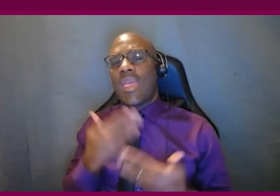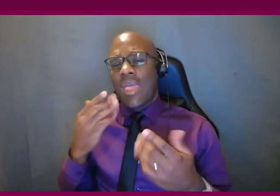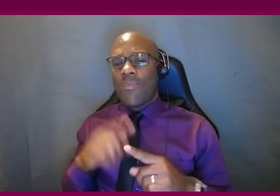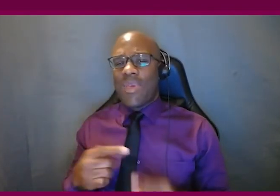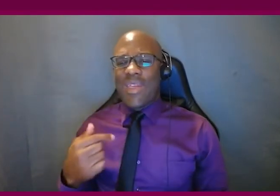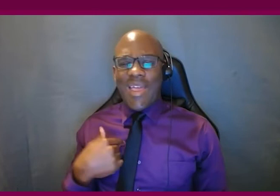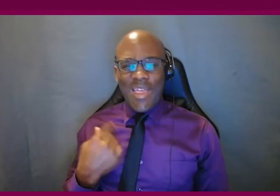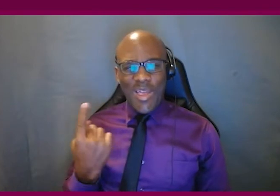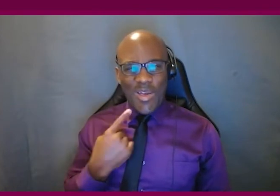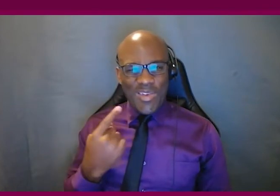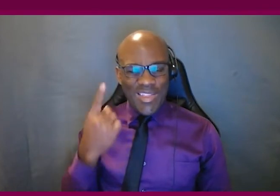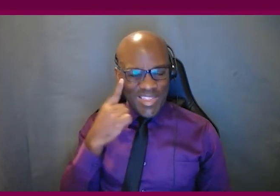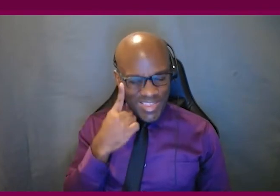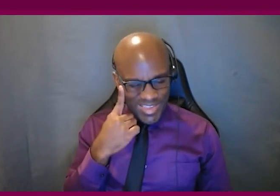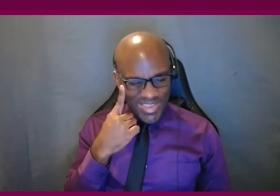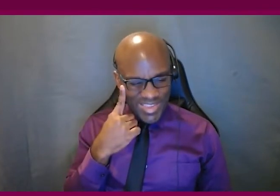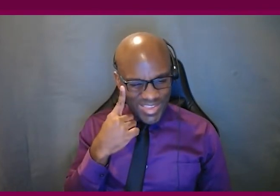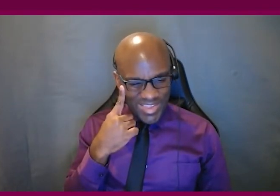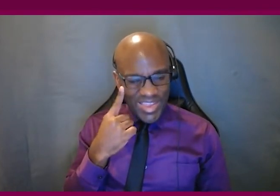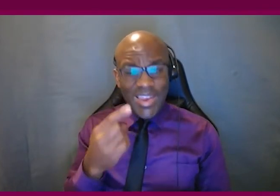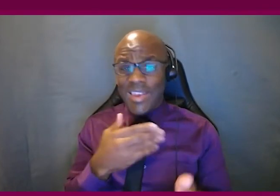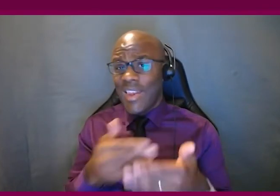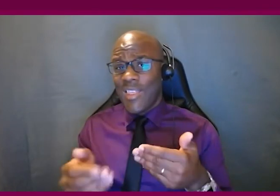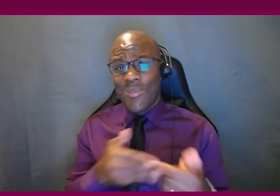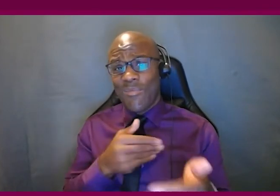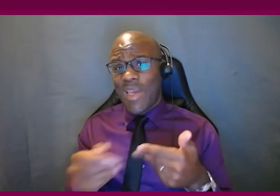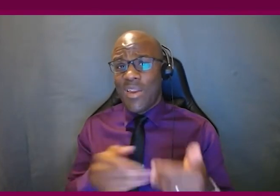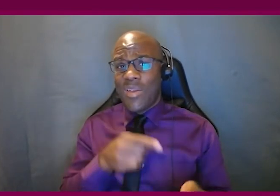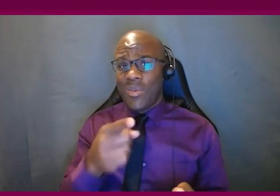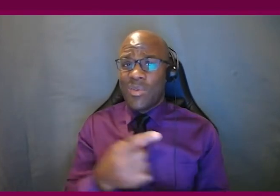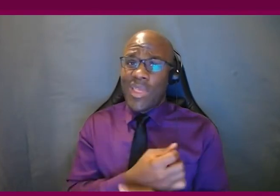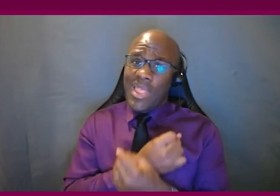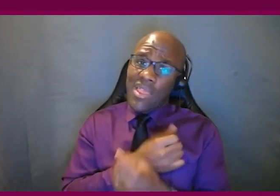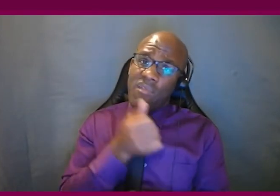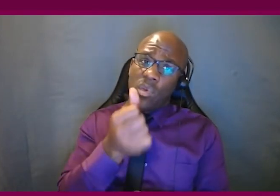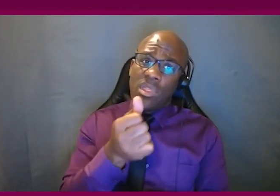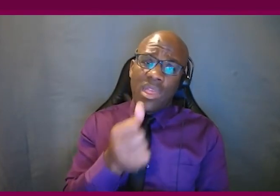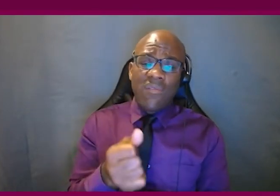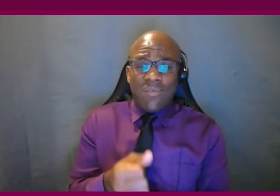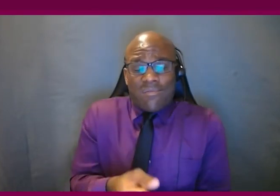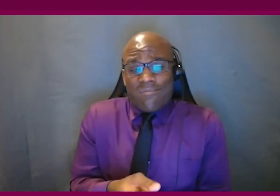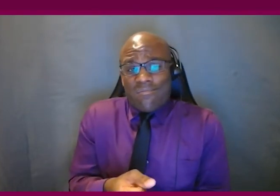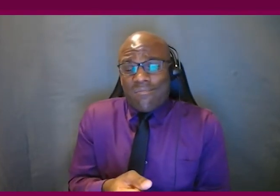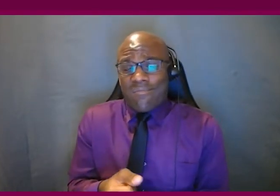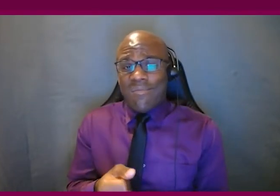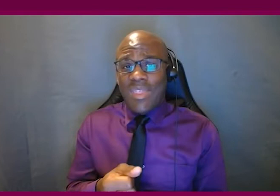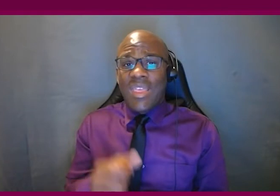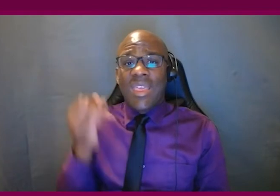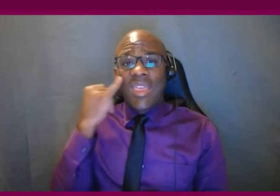made to benefit you, it almost doesn't matter sometimes even if you love yourself so much.